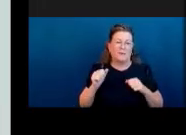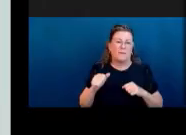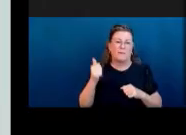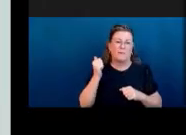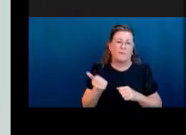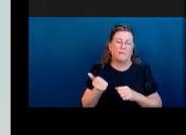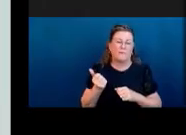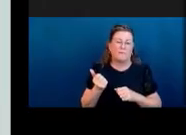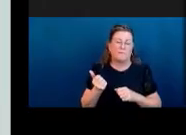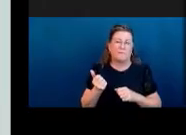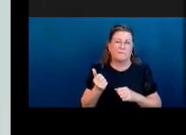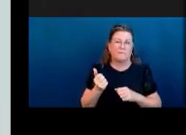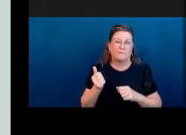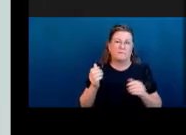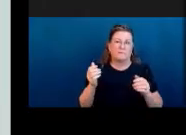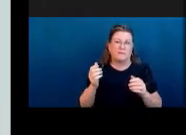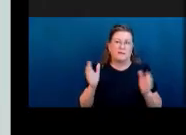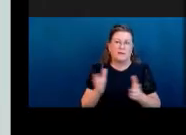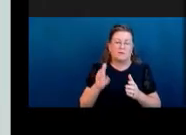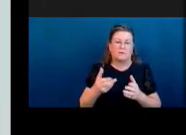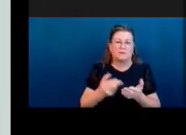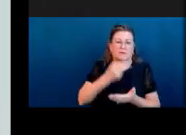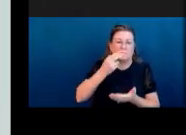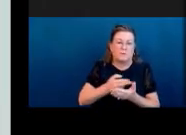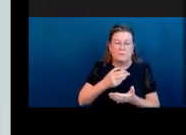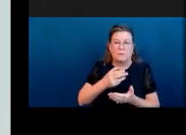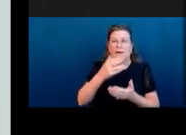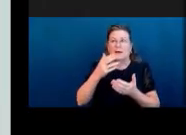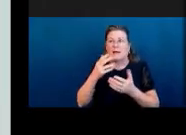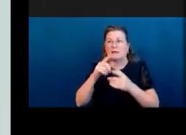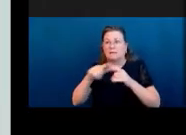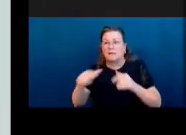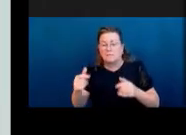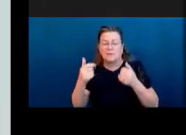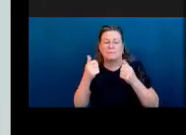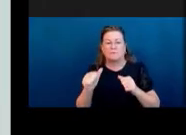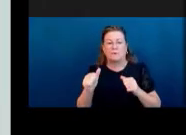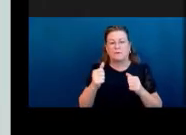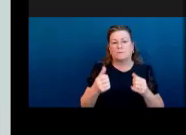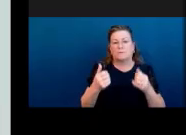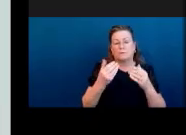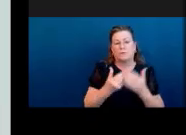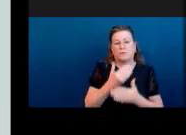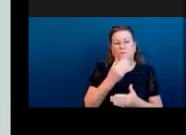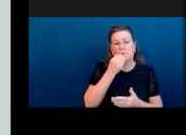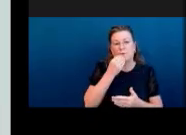while they're trying their new food, because that's putting one challenging thing on top of the other. And so the more I know